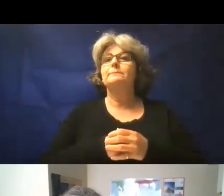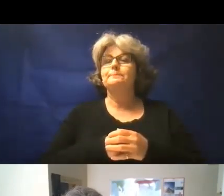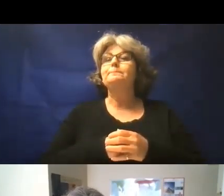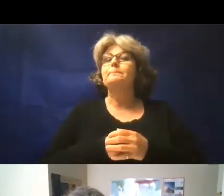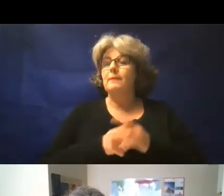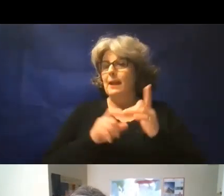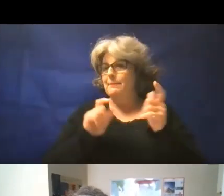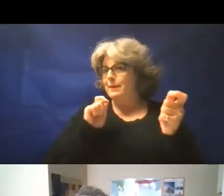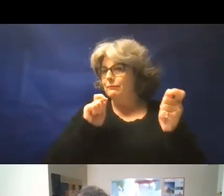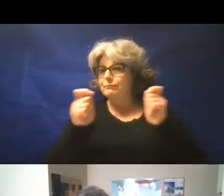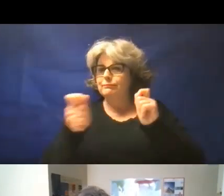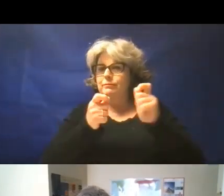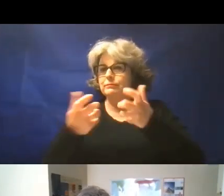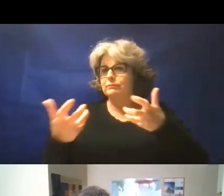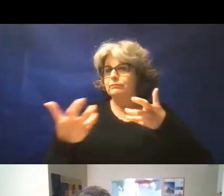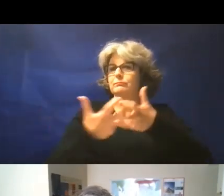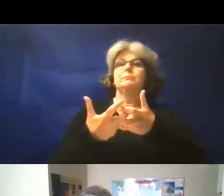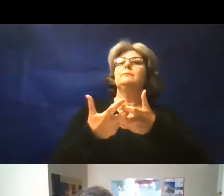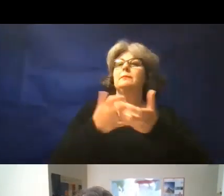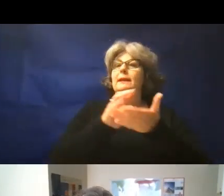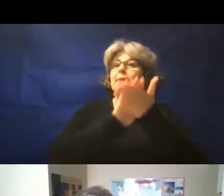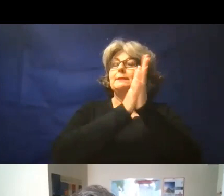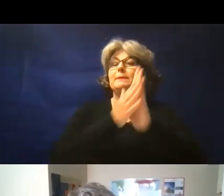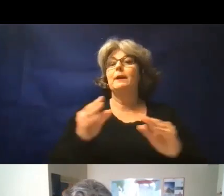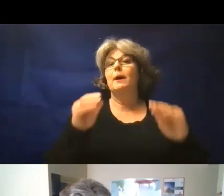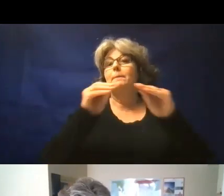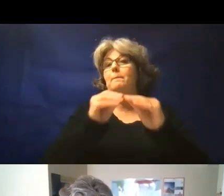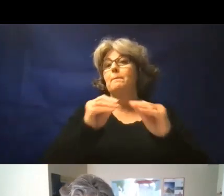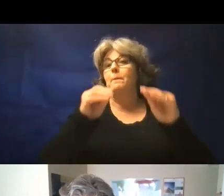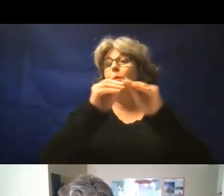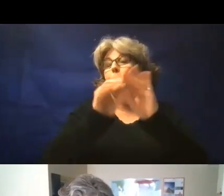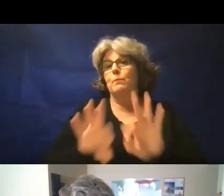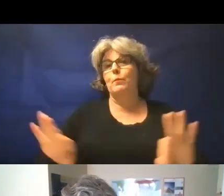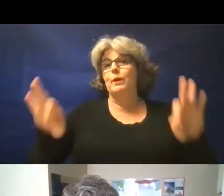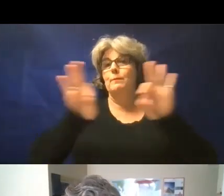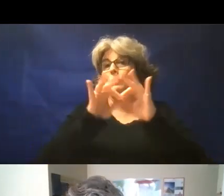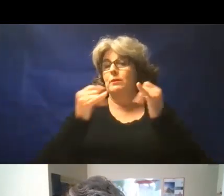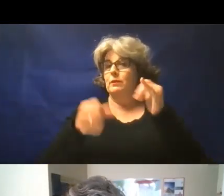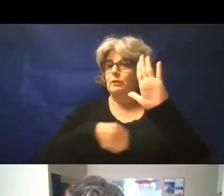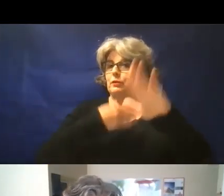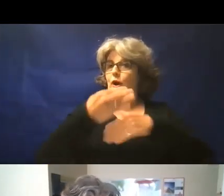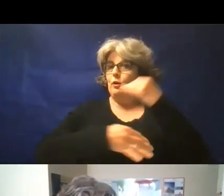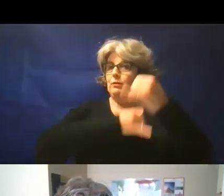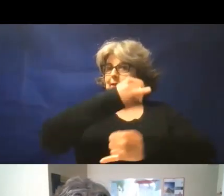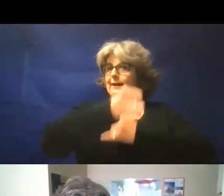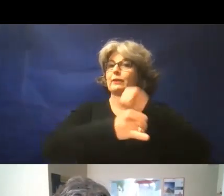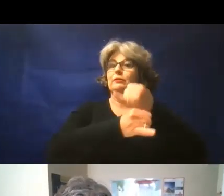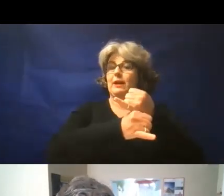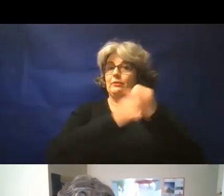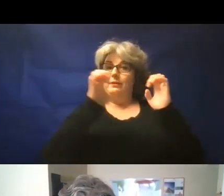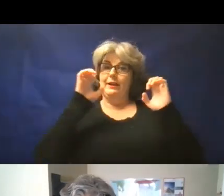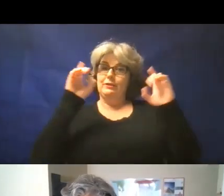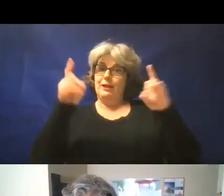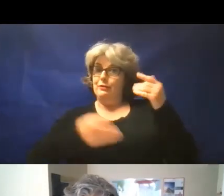and agility has become even more essential to the entire international education process and